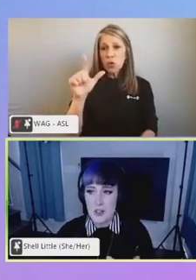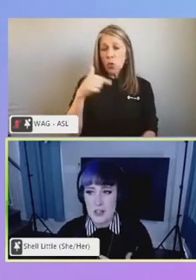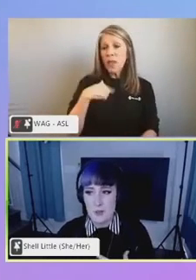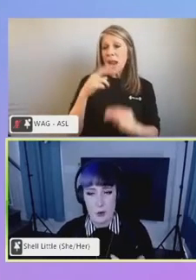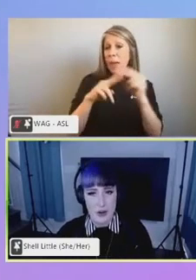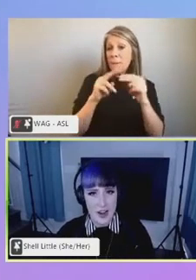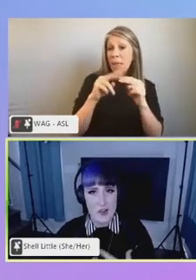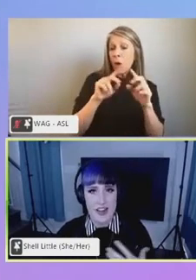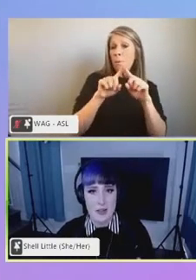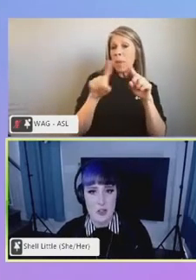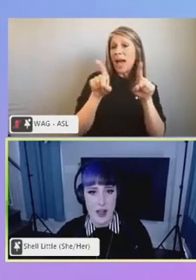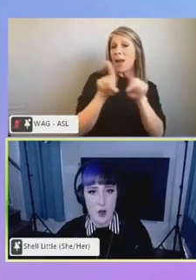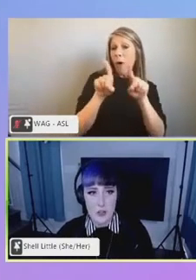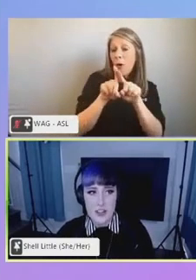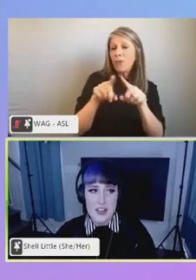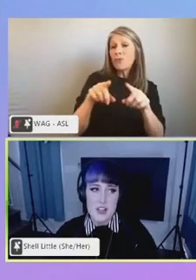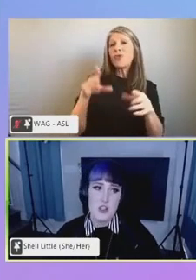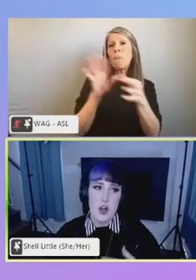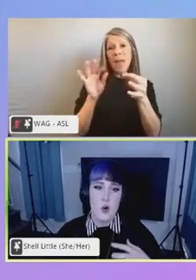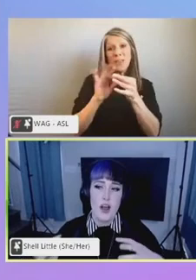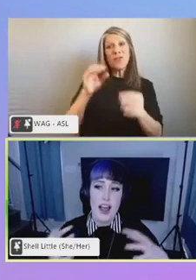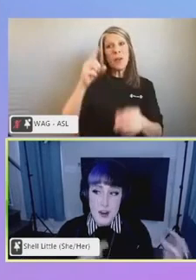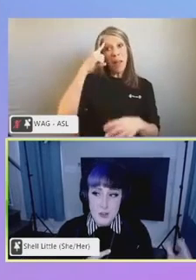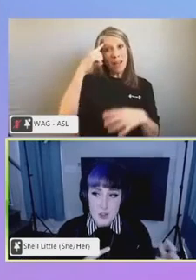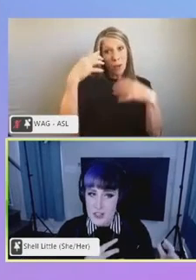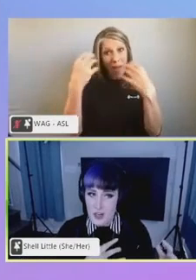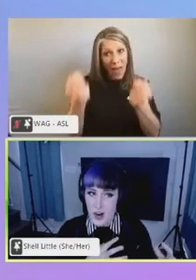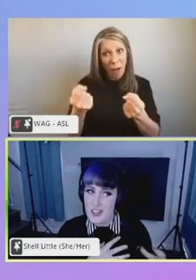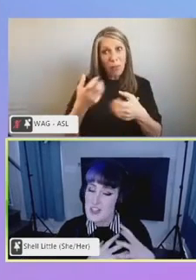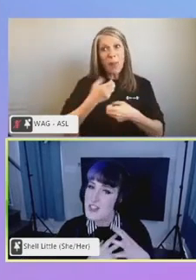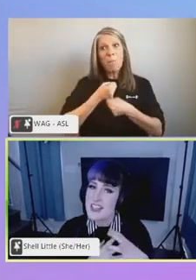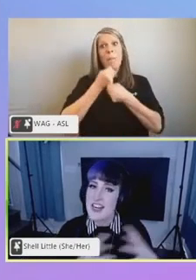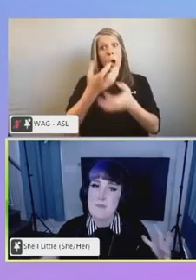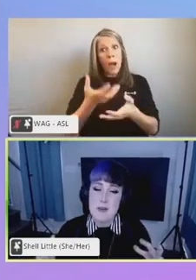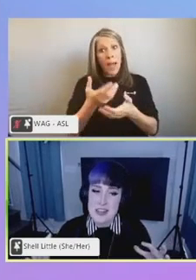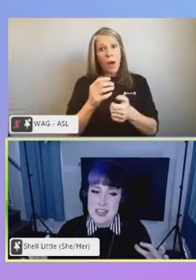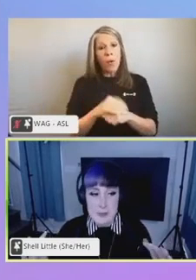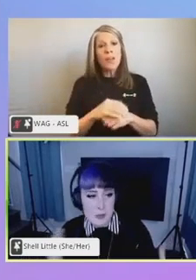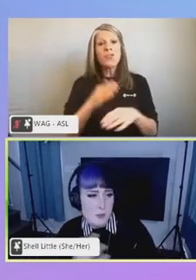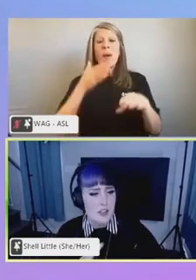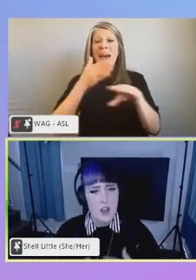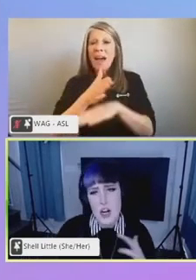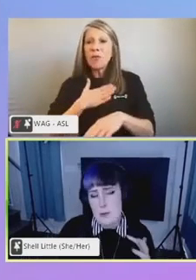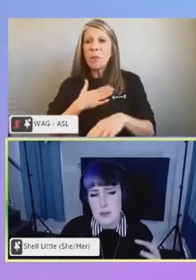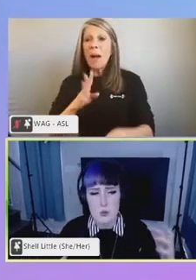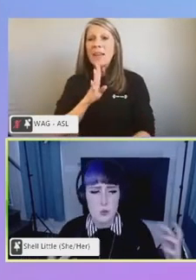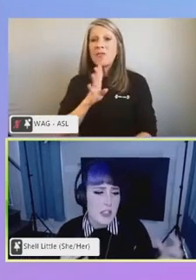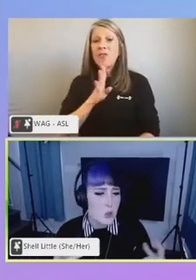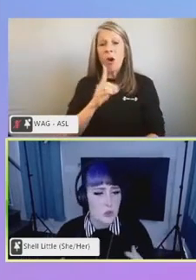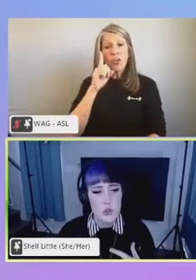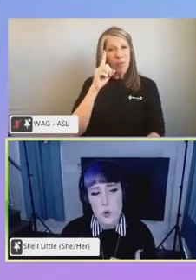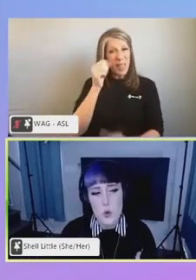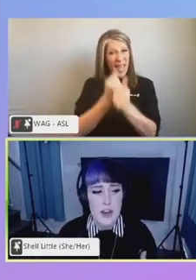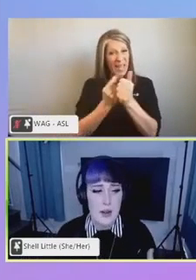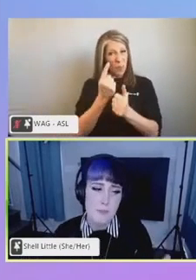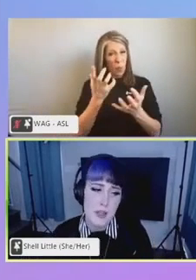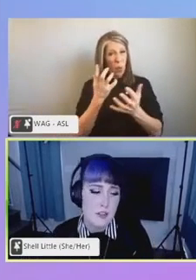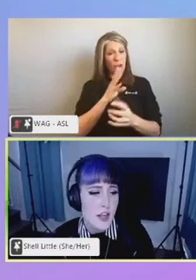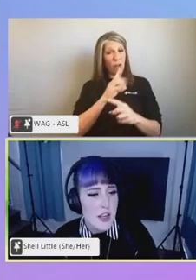And in the talk, I spoke about this really cool, like, training tool hiring tools that I built. But I also